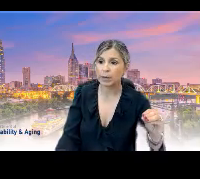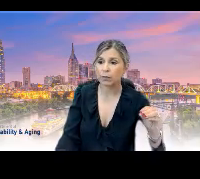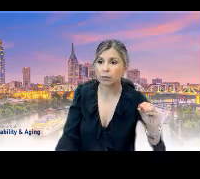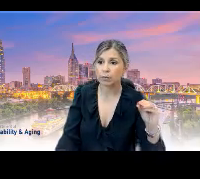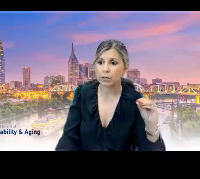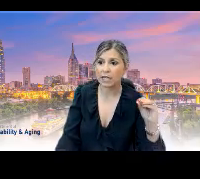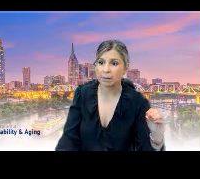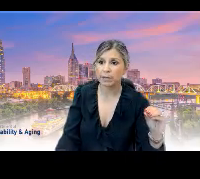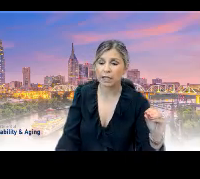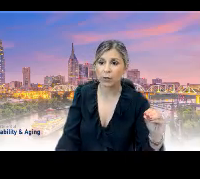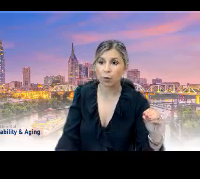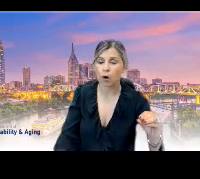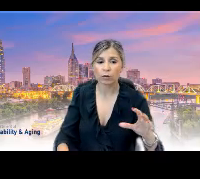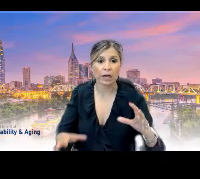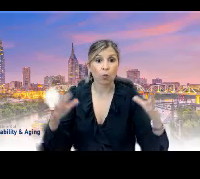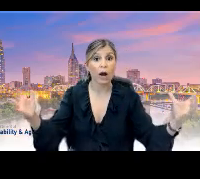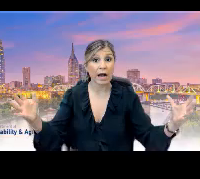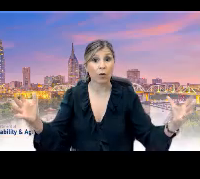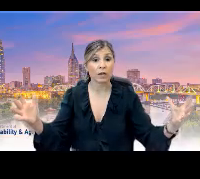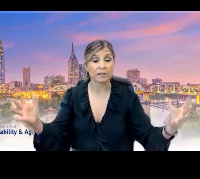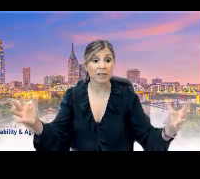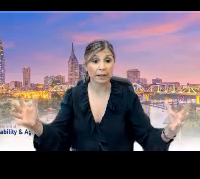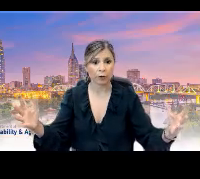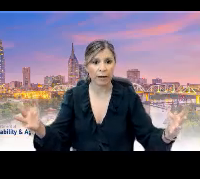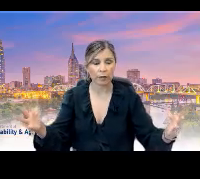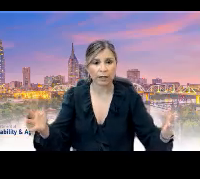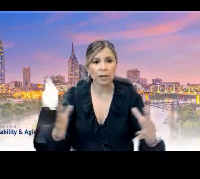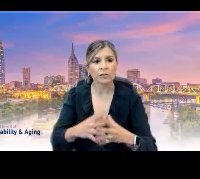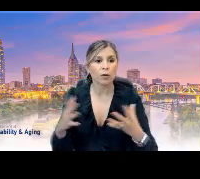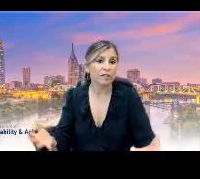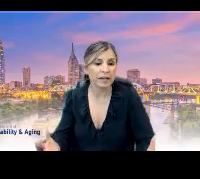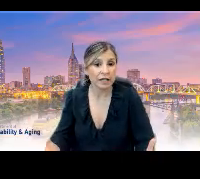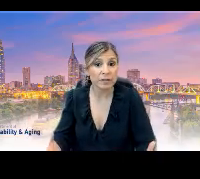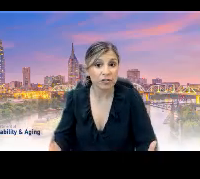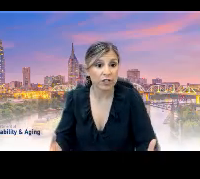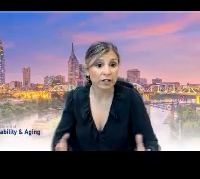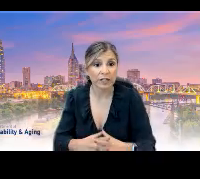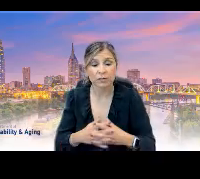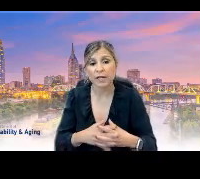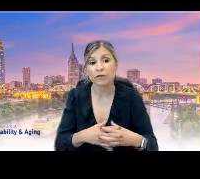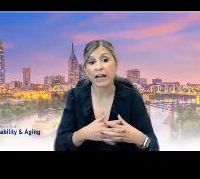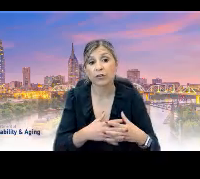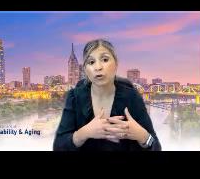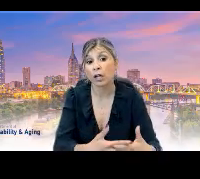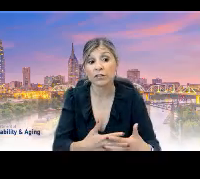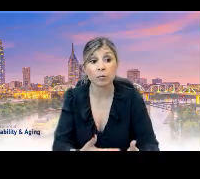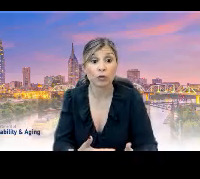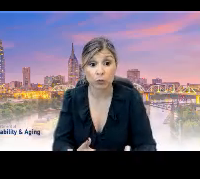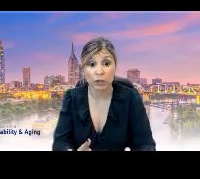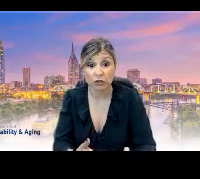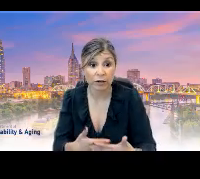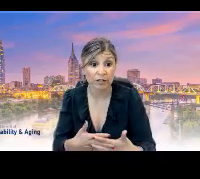but can be like are like, wow, what's they learn about it? So our seating and positioning clinics manufacture custom molded wheelchair